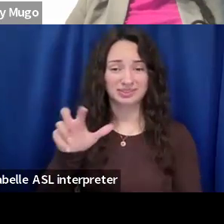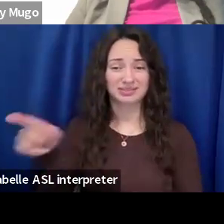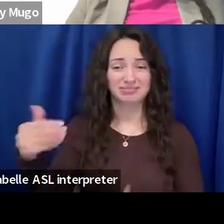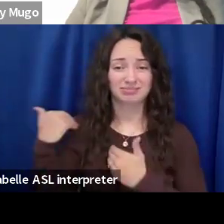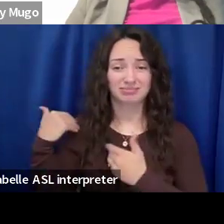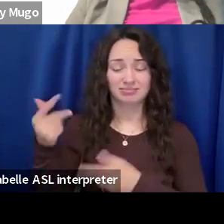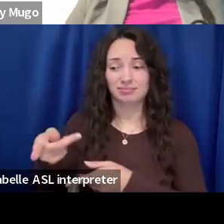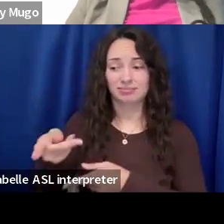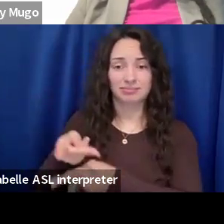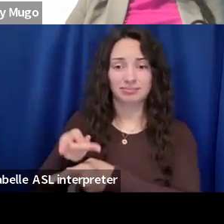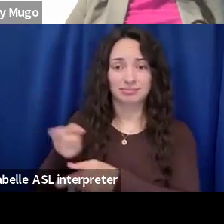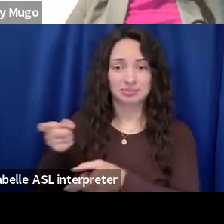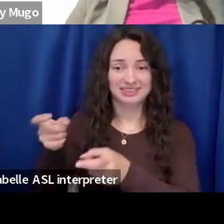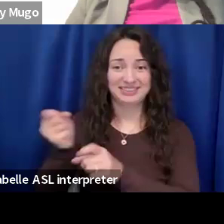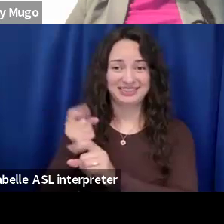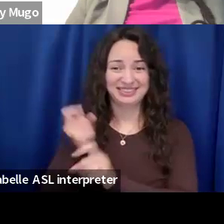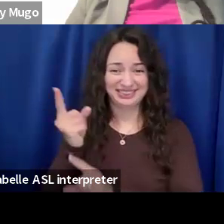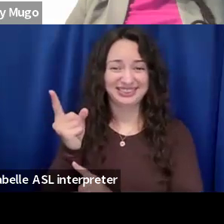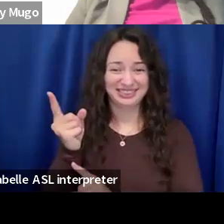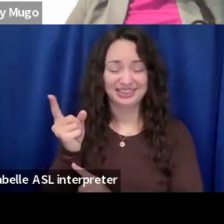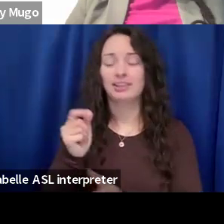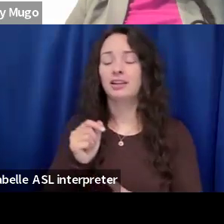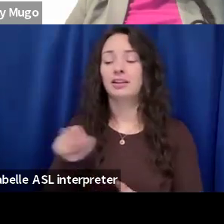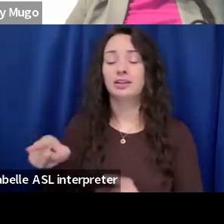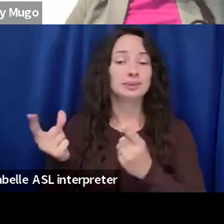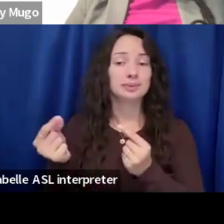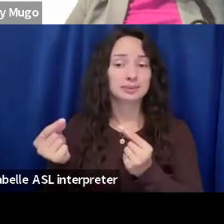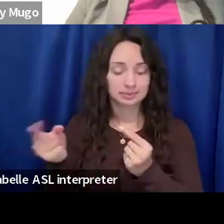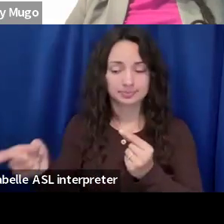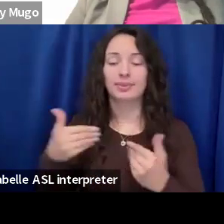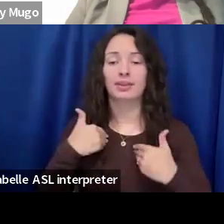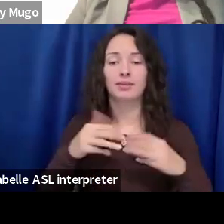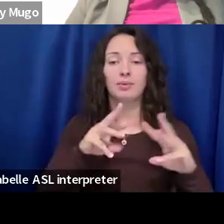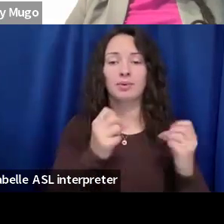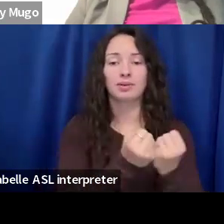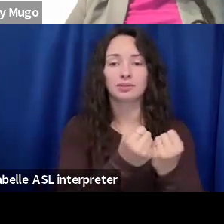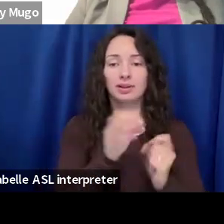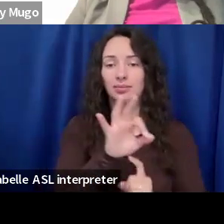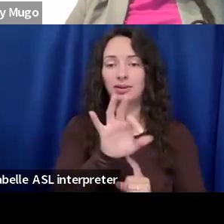and one of the things she does with them as she has lots of workshops. And she wants them to